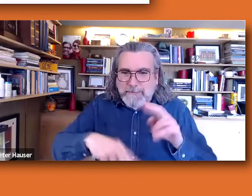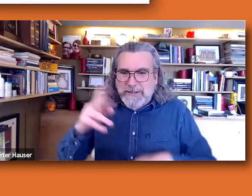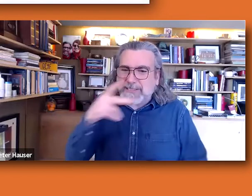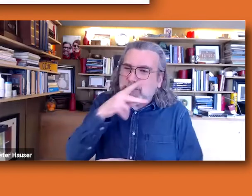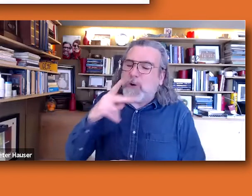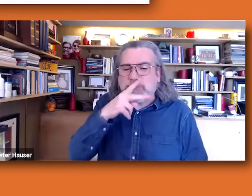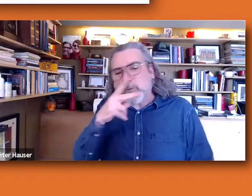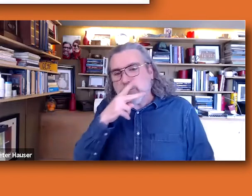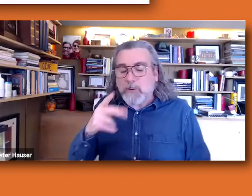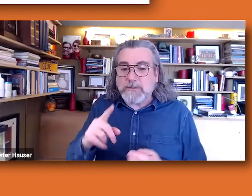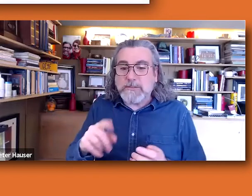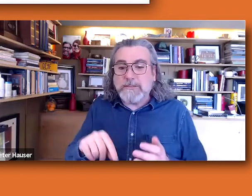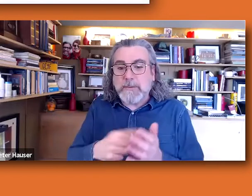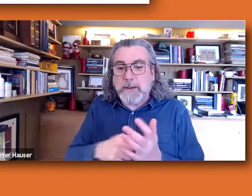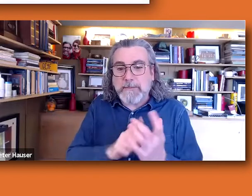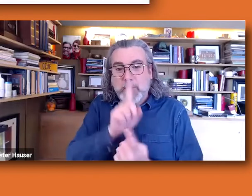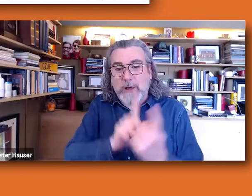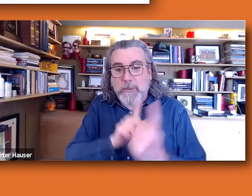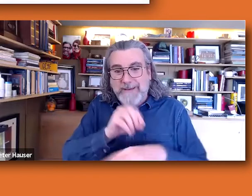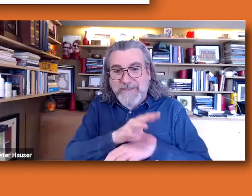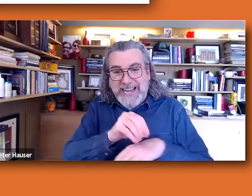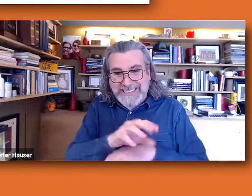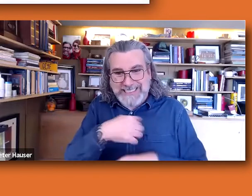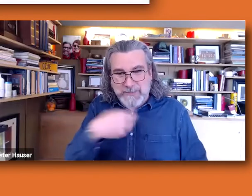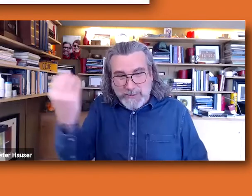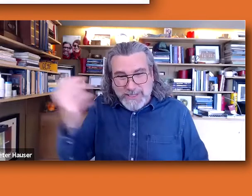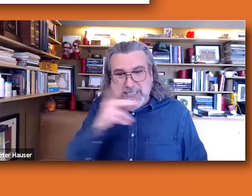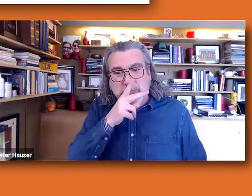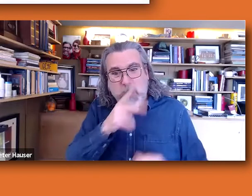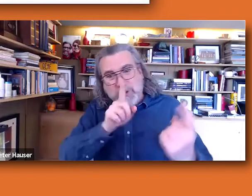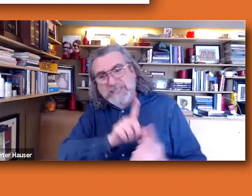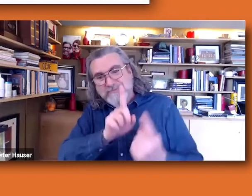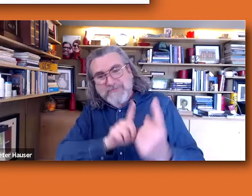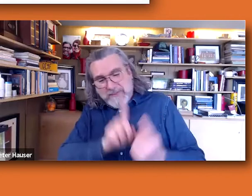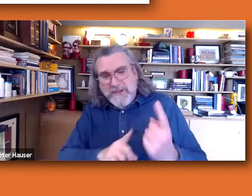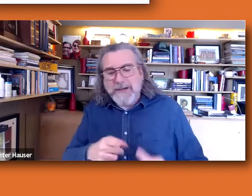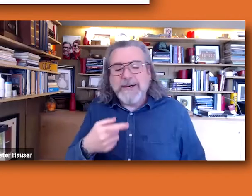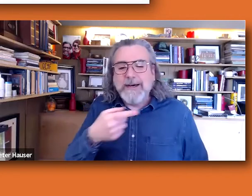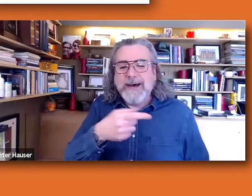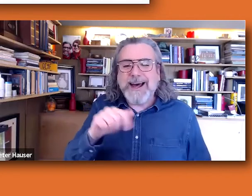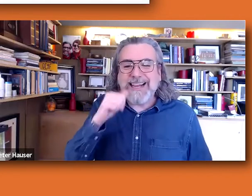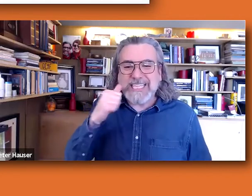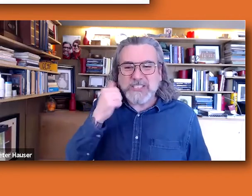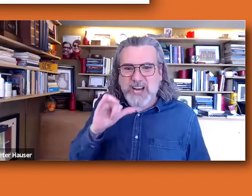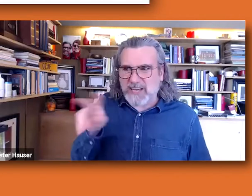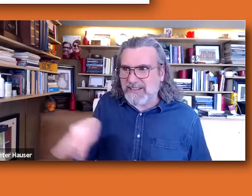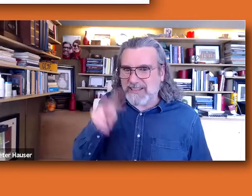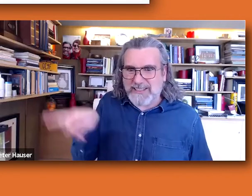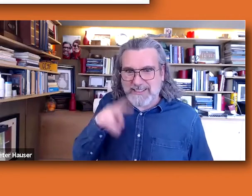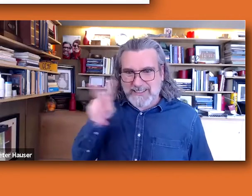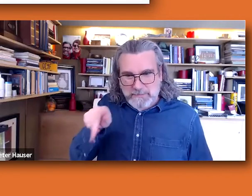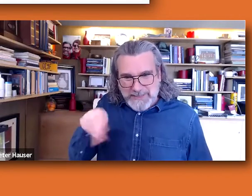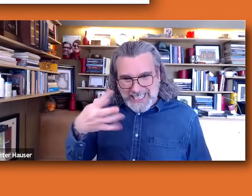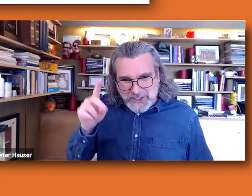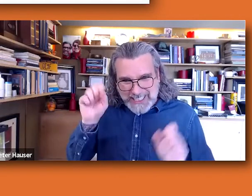As an Assistant Professor, I would often advise people outside of my building and I would stand out there in my,